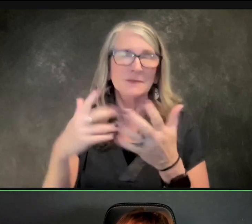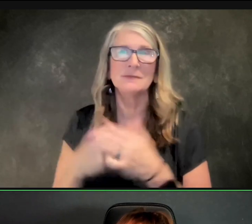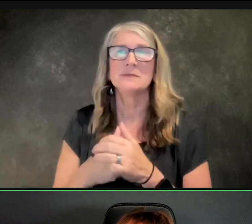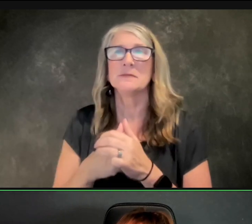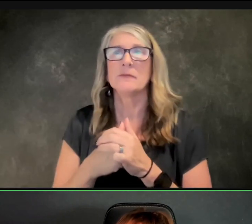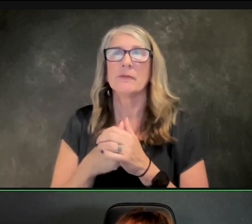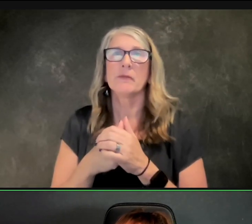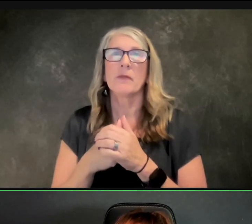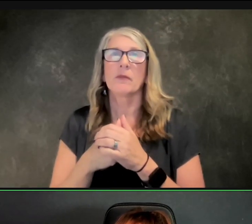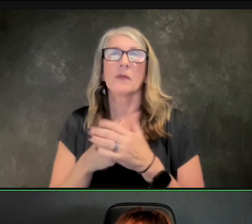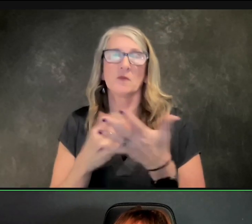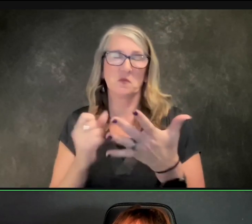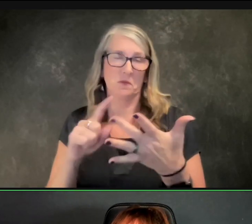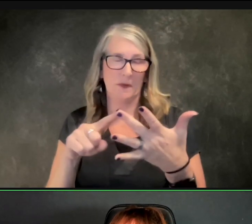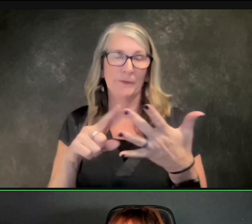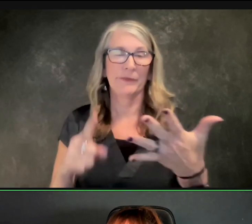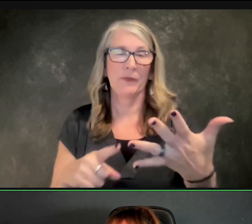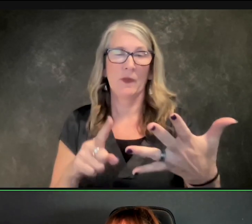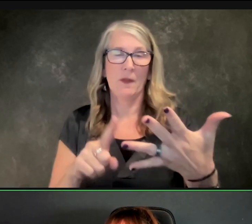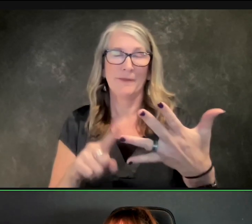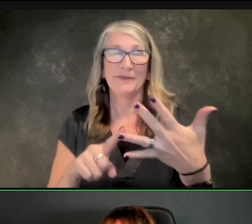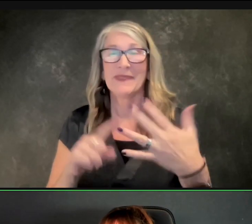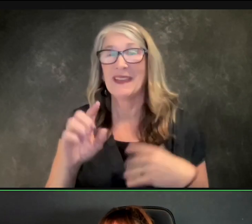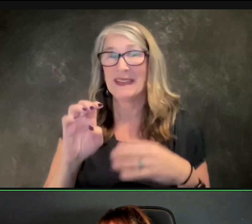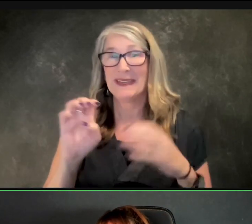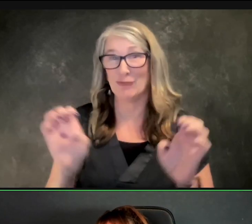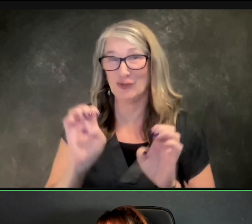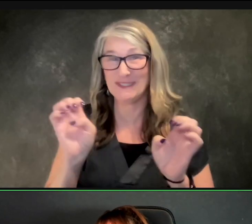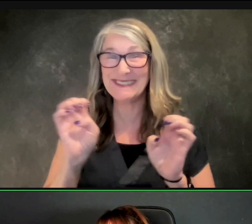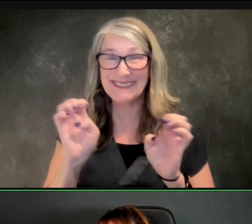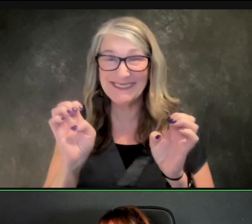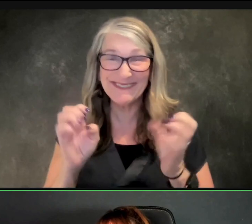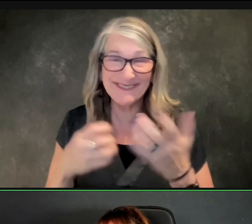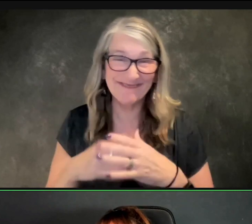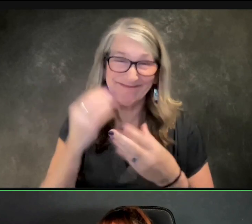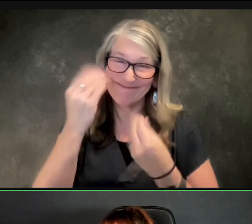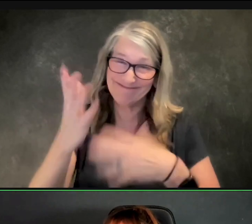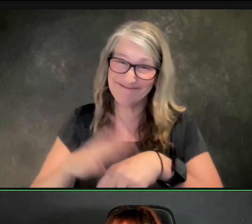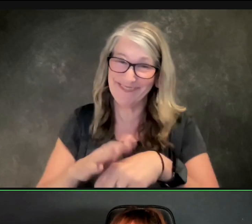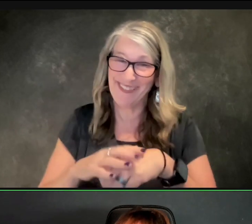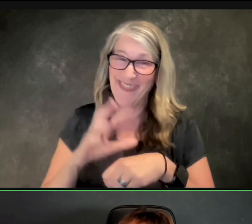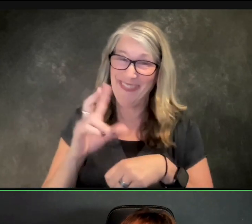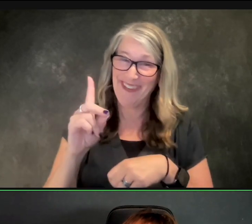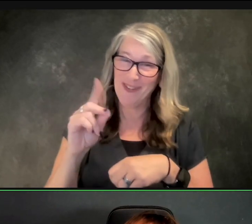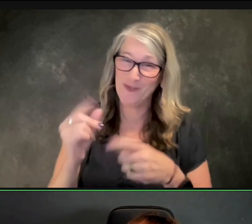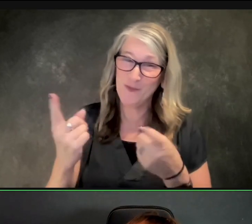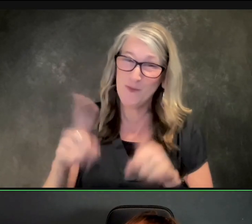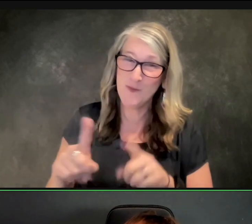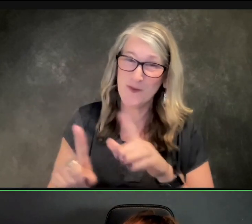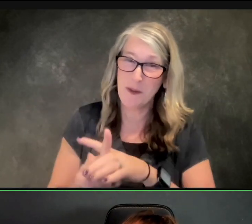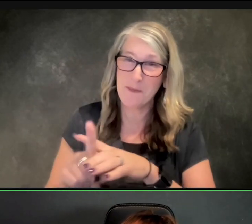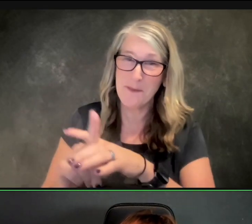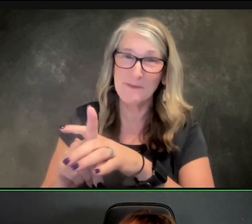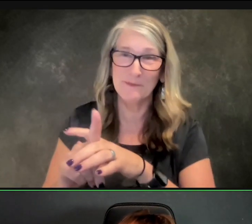And they work with study abroad students to ensure accessibility. You may want to partner with an organization like that.